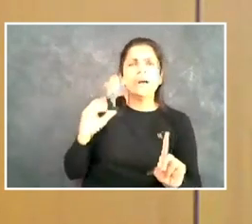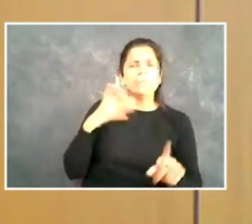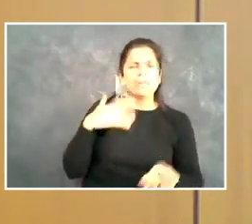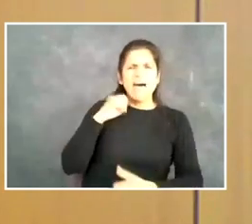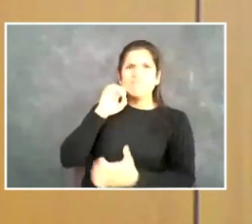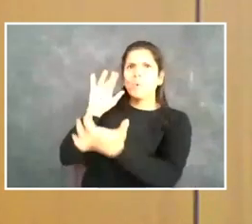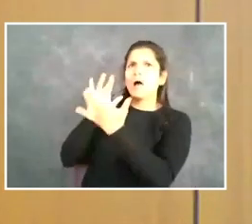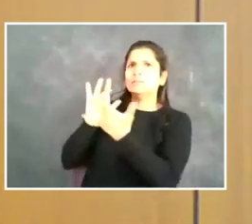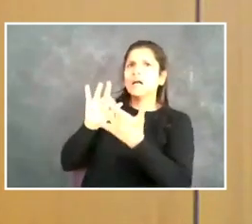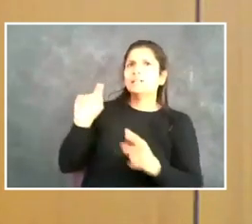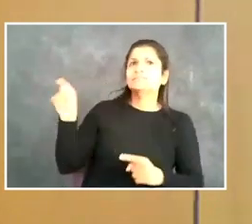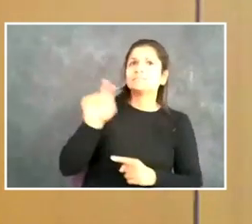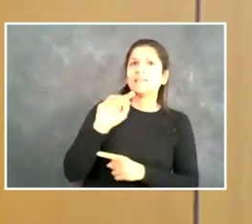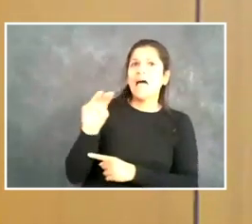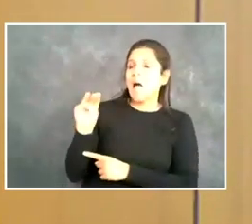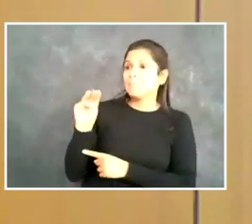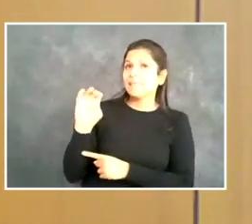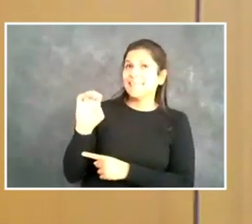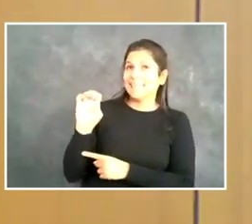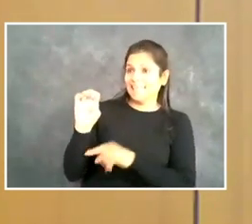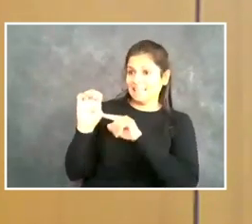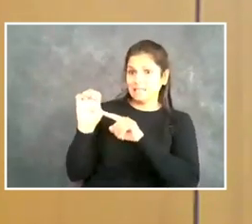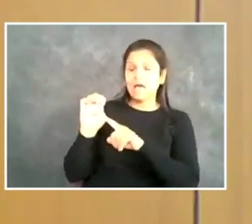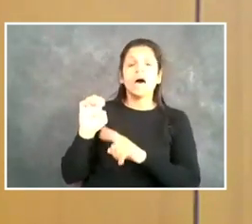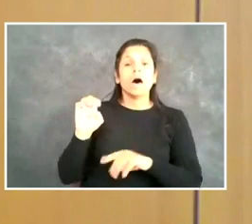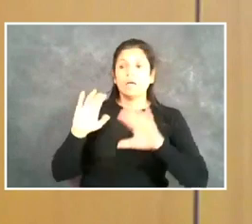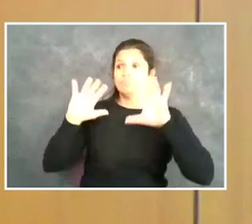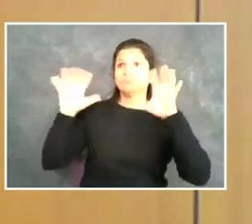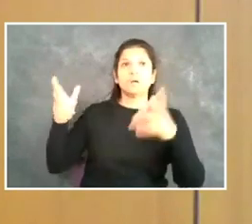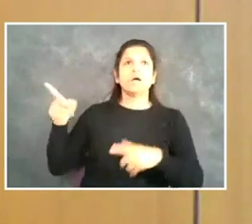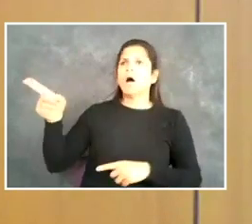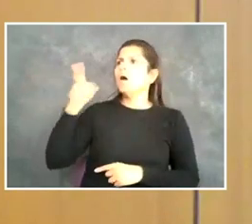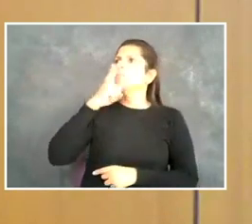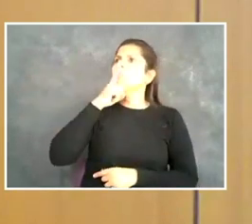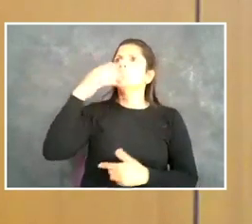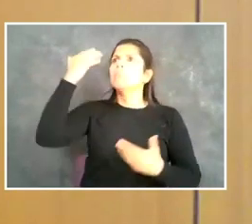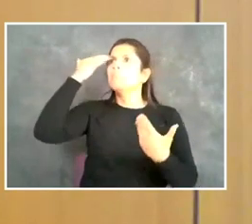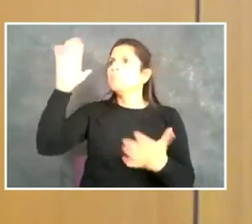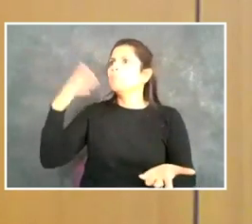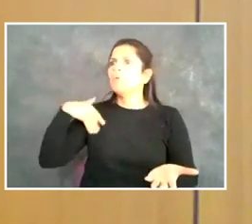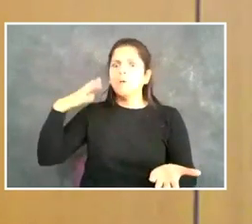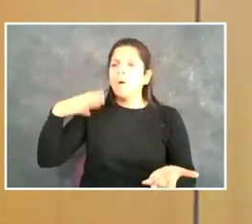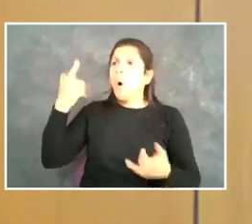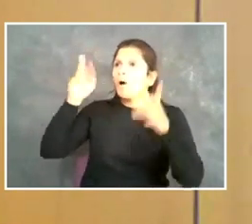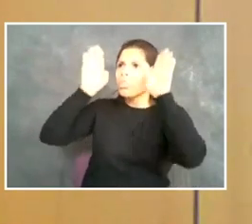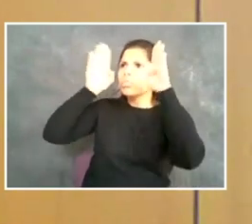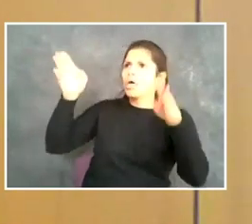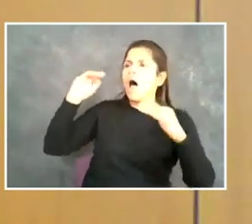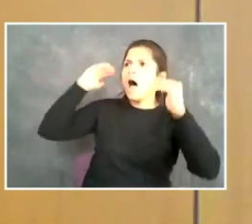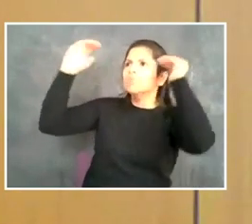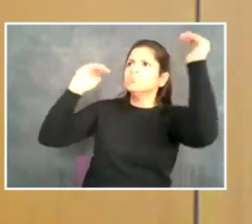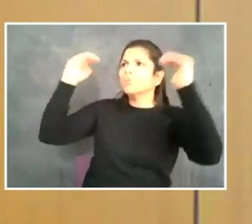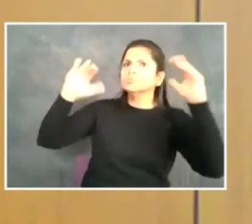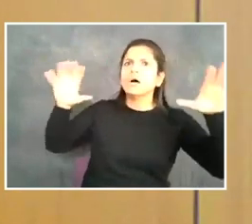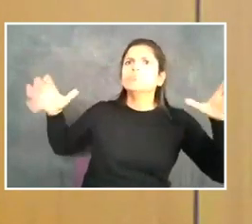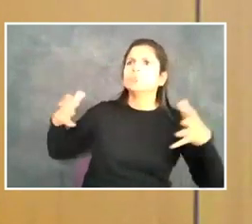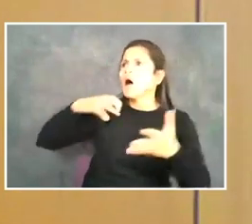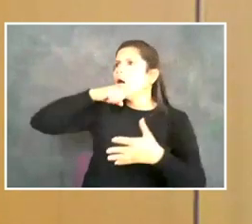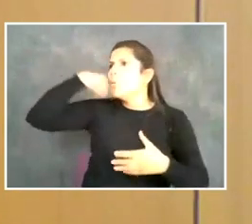WE HAVE NOT SEEN THIS TO DATE AND I'VE BEEN IN COMMUNICATION WITH OUR MEDICAL EXAMINER AND SHE HAS NOT NOTICED THIS WITH